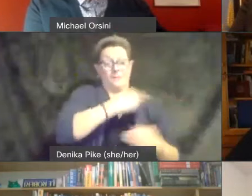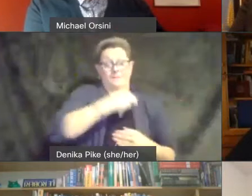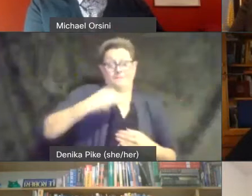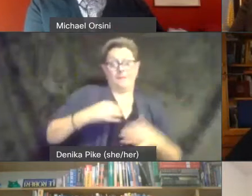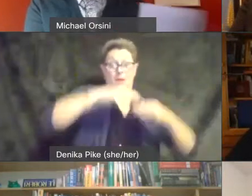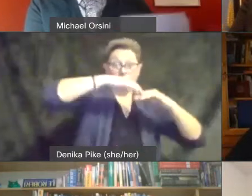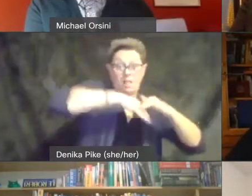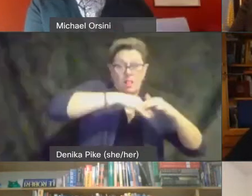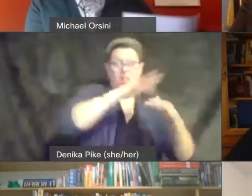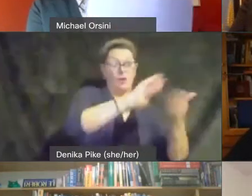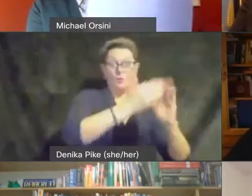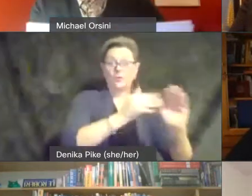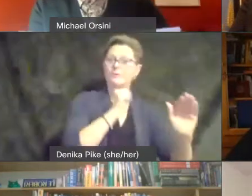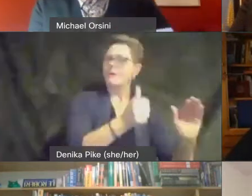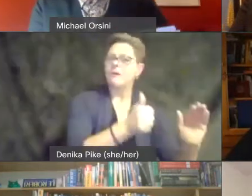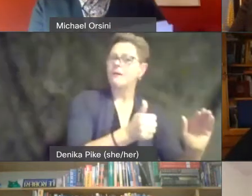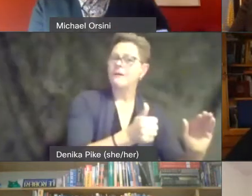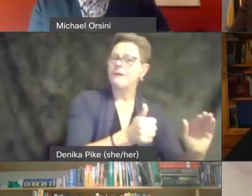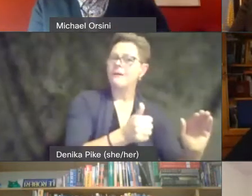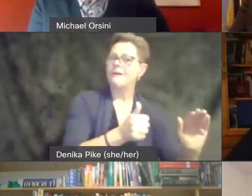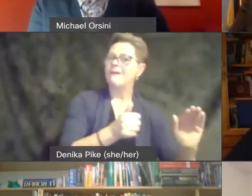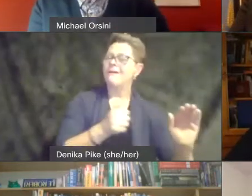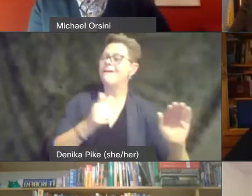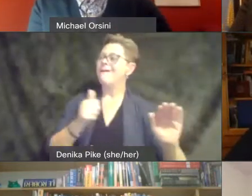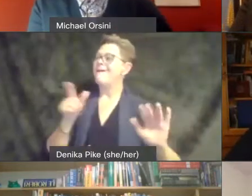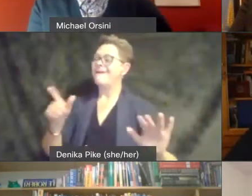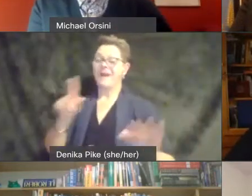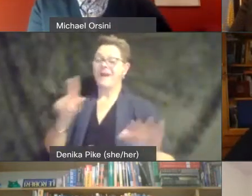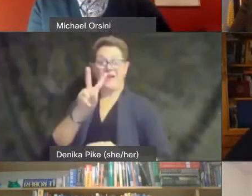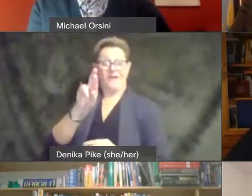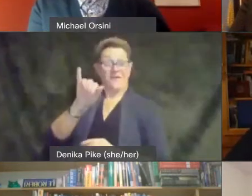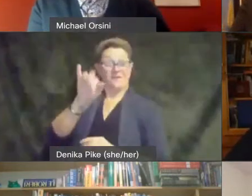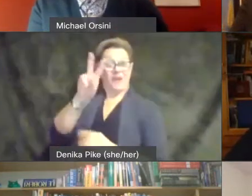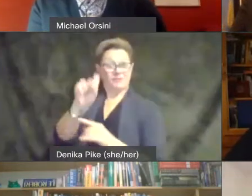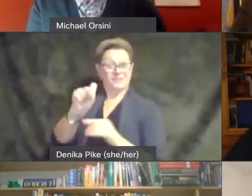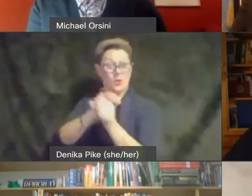Perceived threat is, you know, viruses don't travel. People do, uh, if we were to.